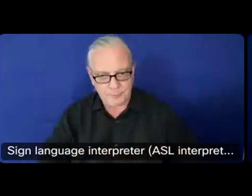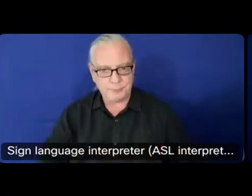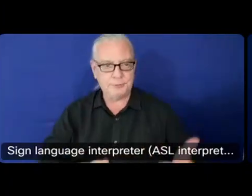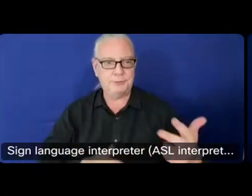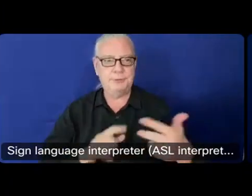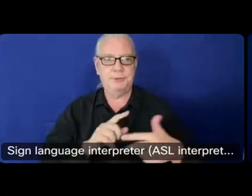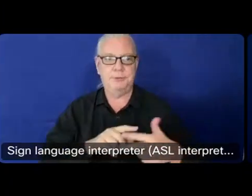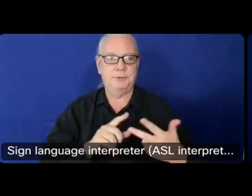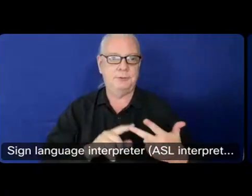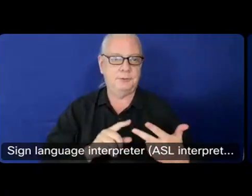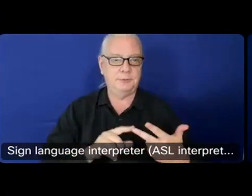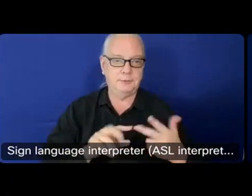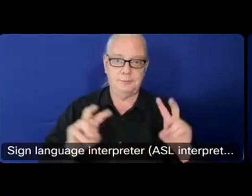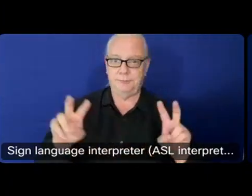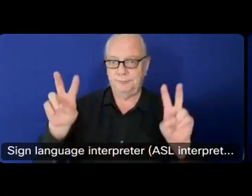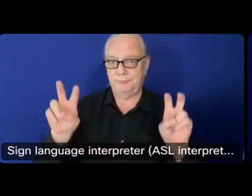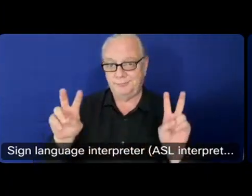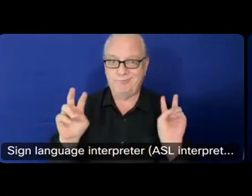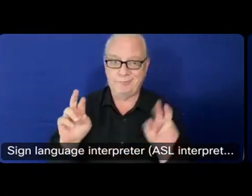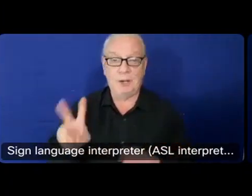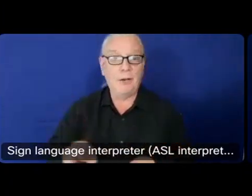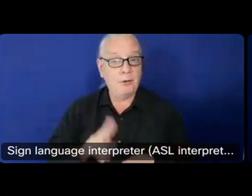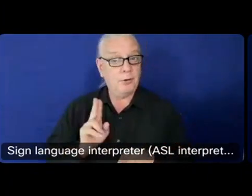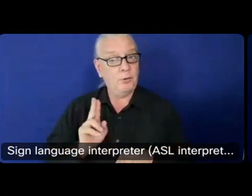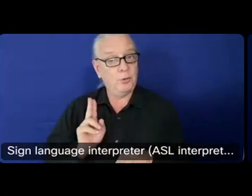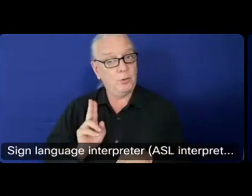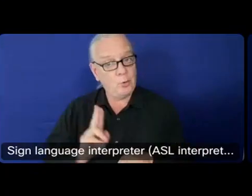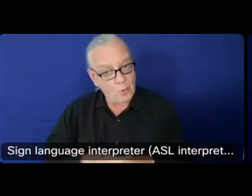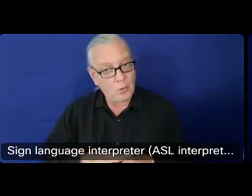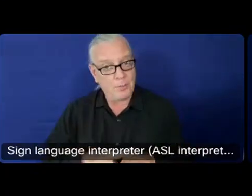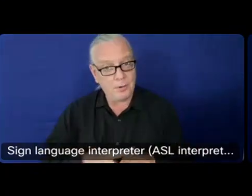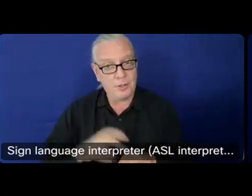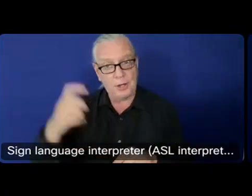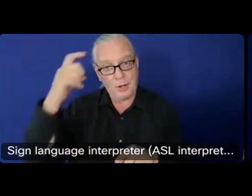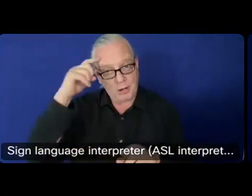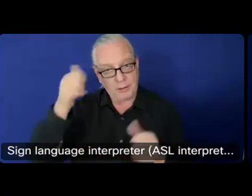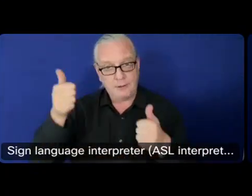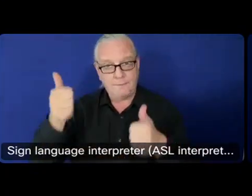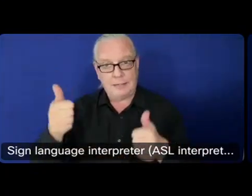considered quote unquote normal cognitive decline, HIV